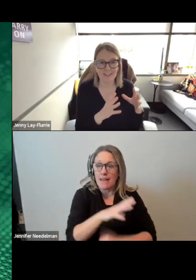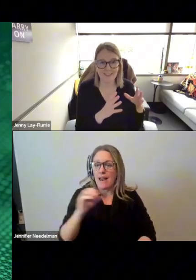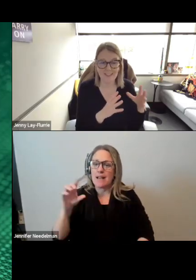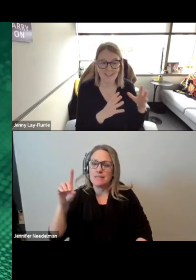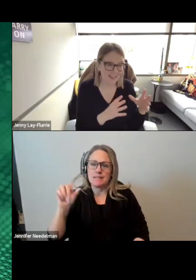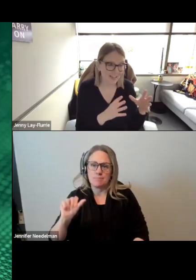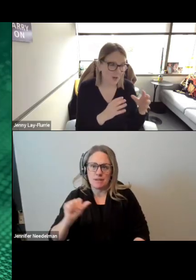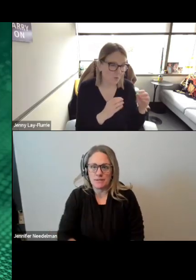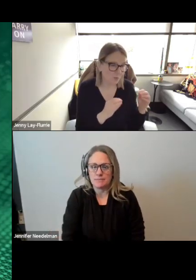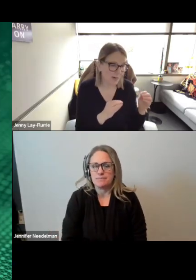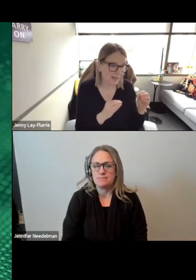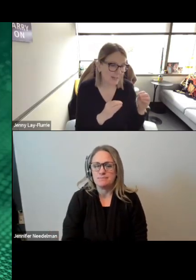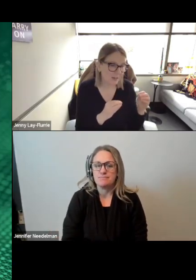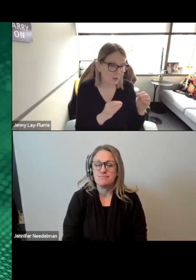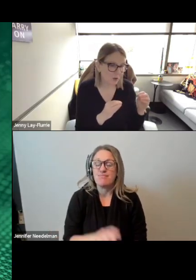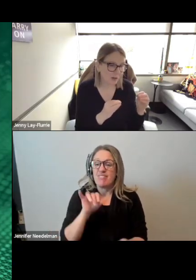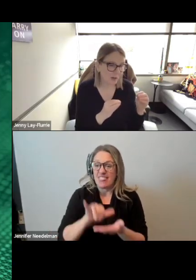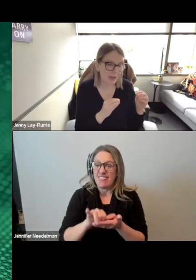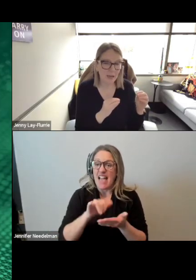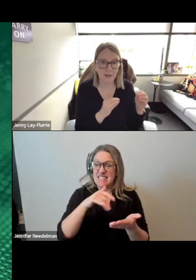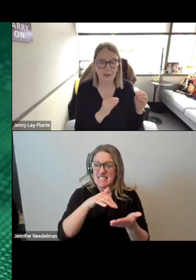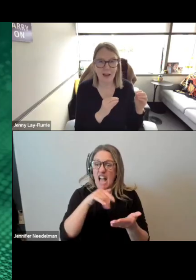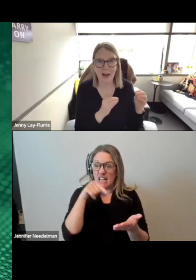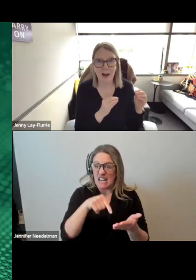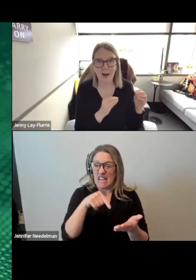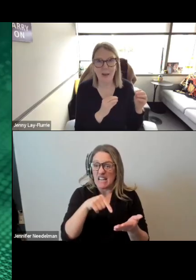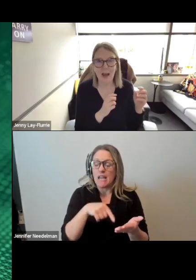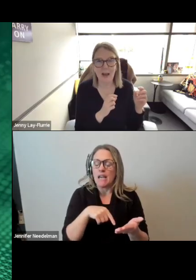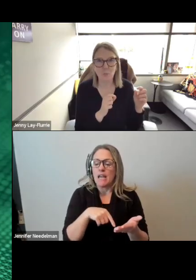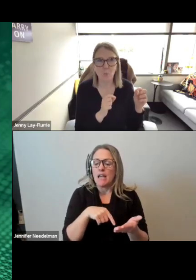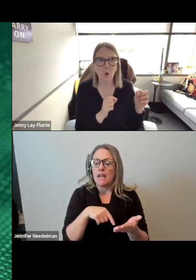That study really did look in at